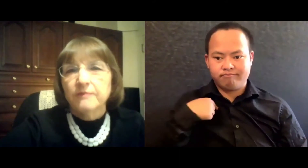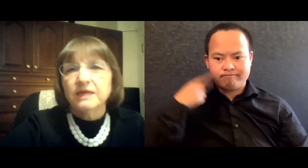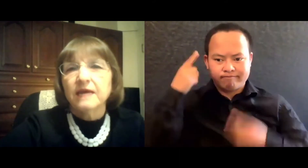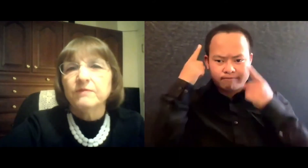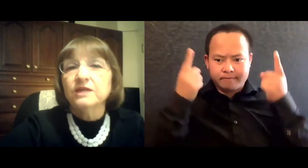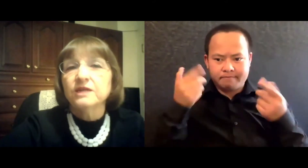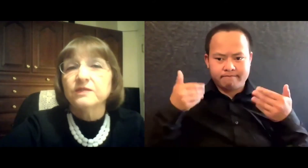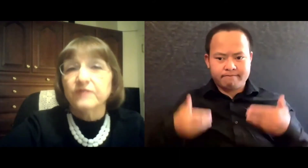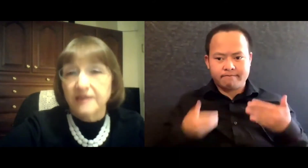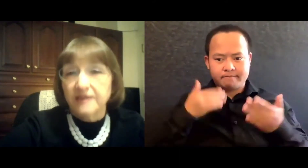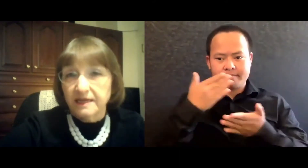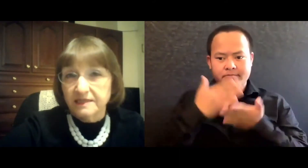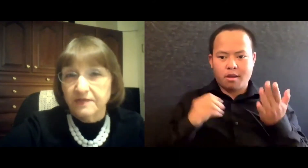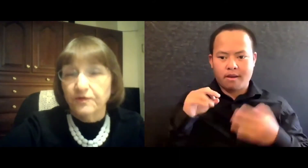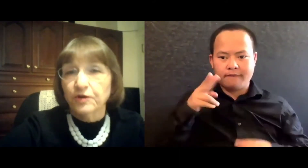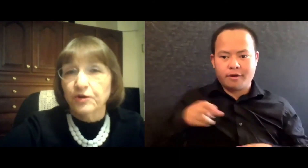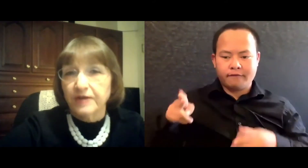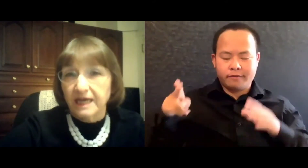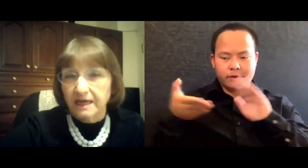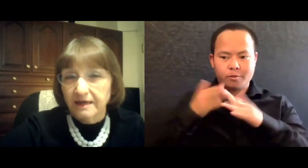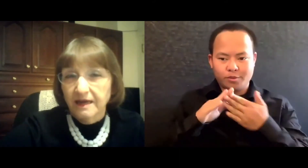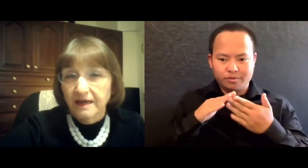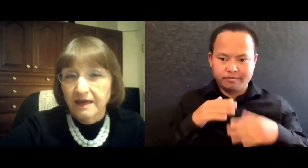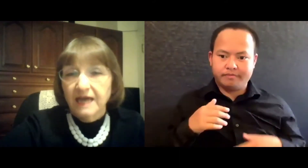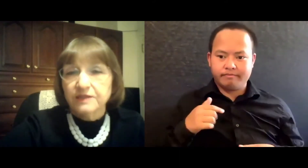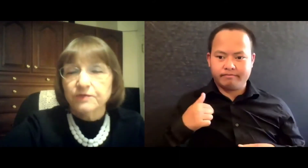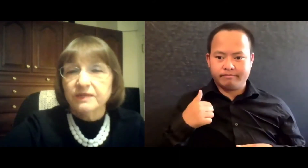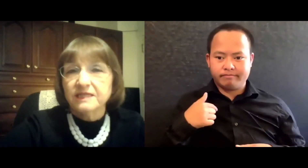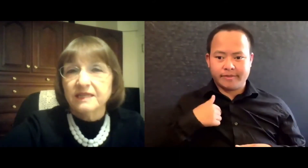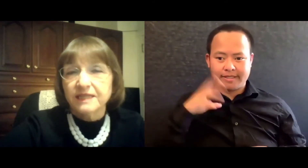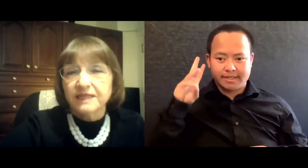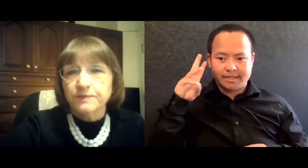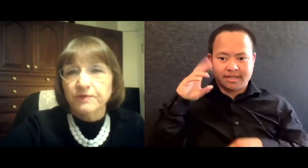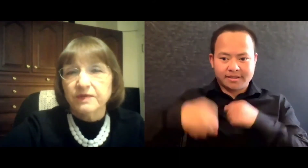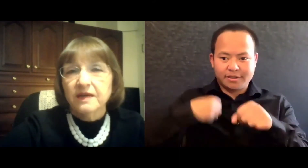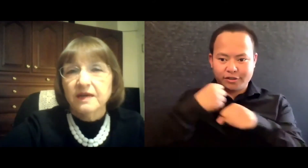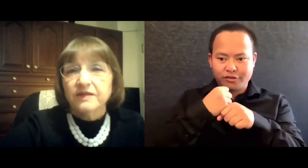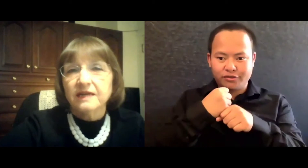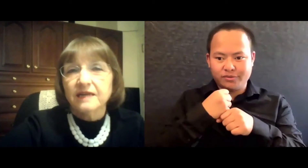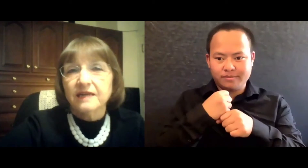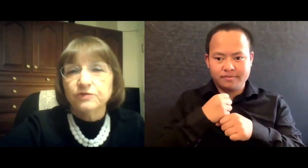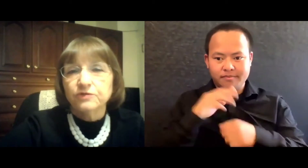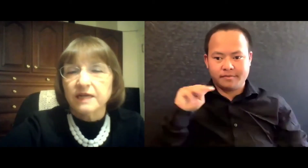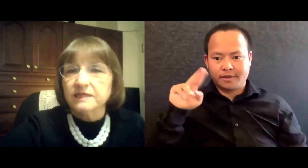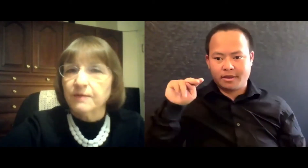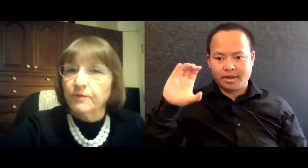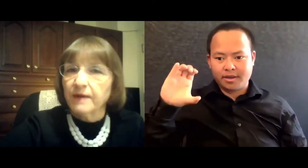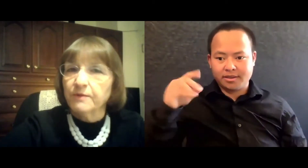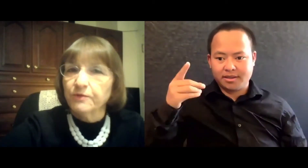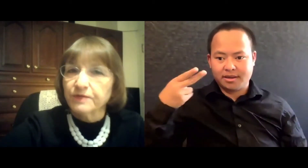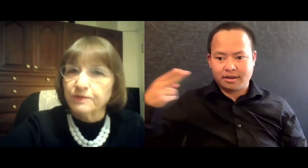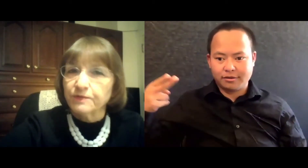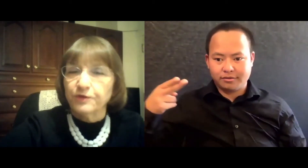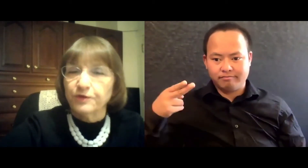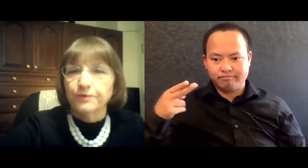became years of intensive learning. And so it is in that spirit that I'd like to share some of my memories with you.